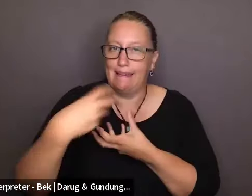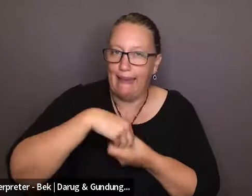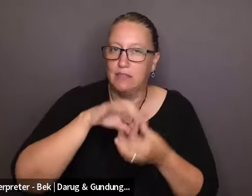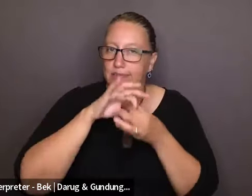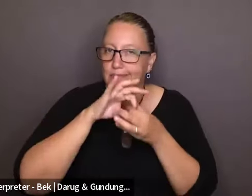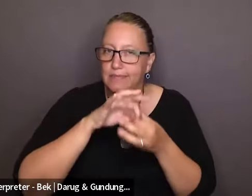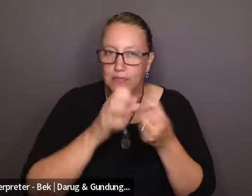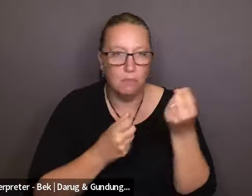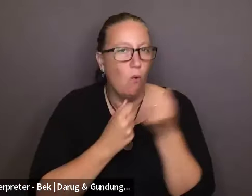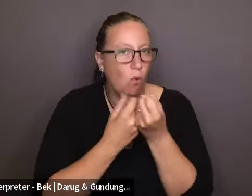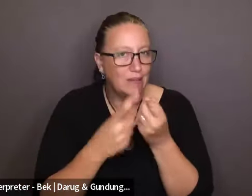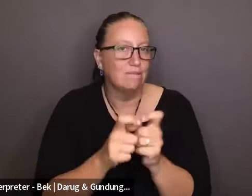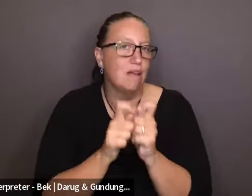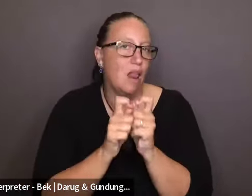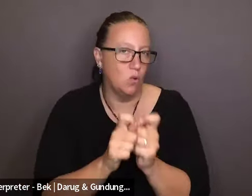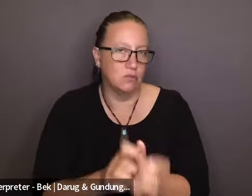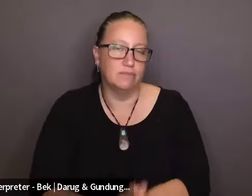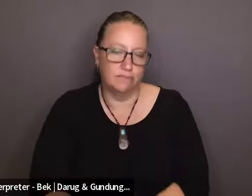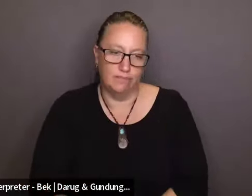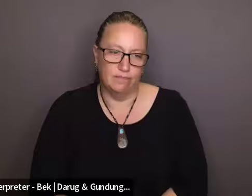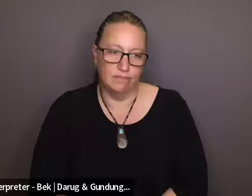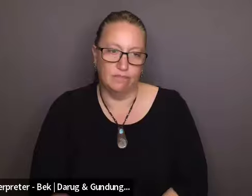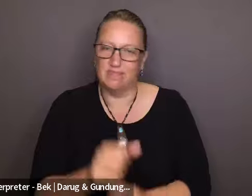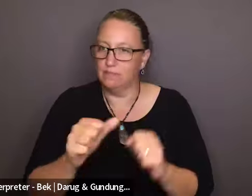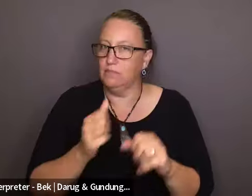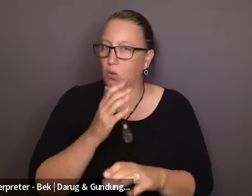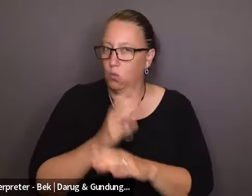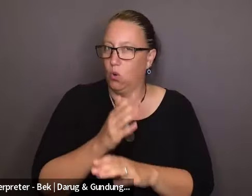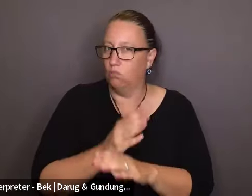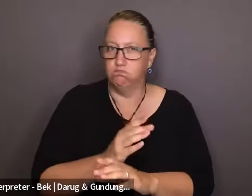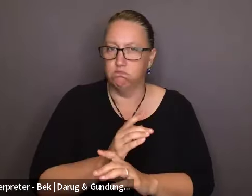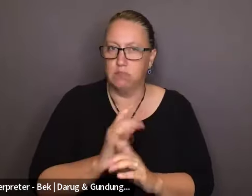with disability are engaged